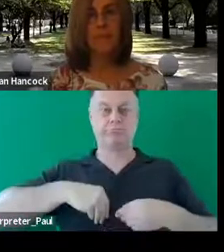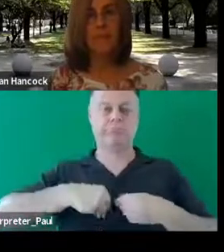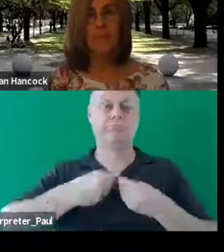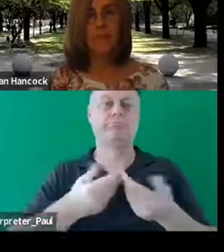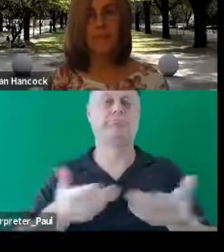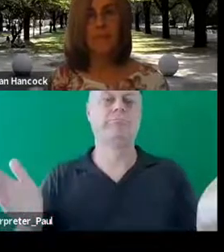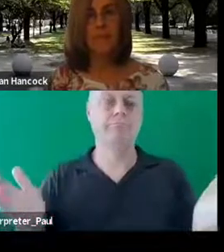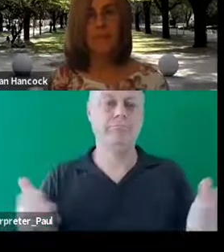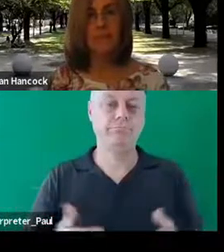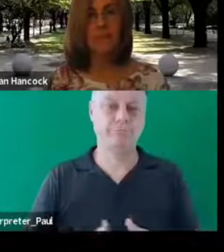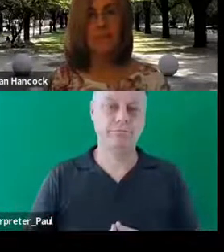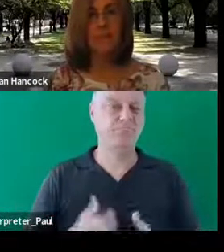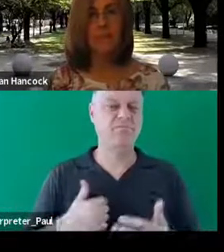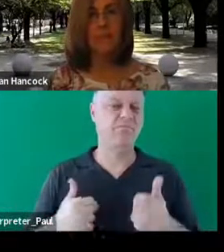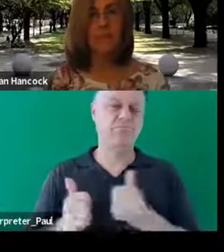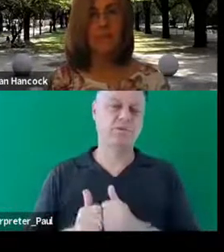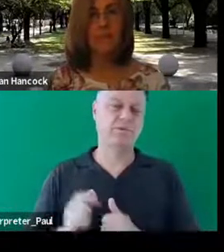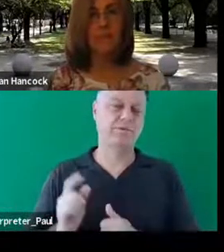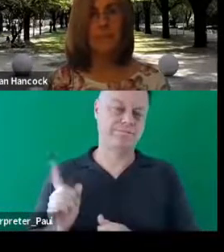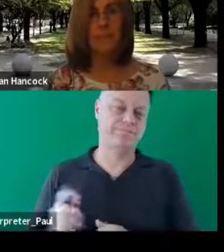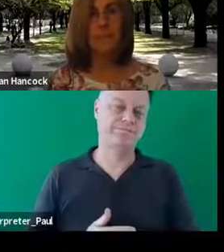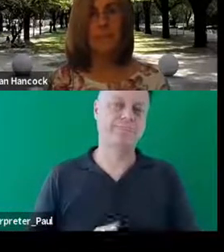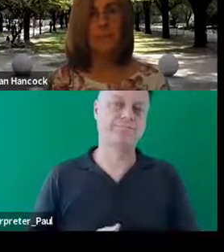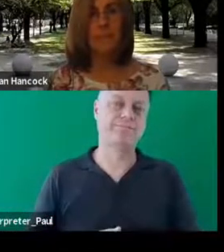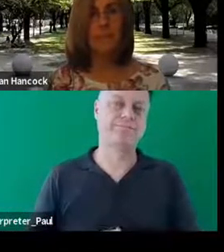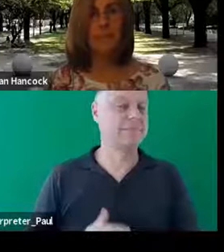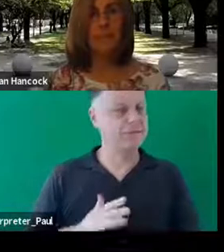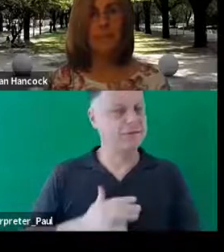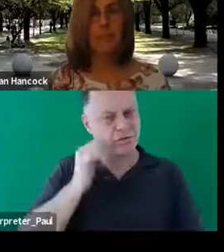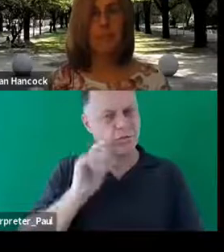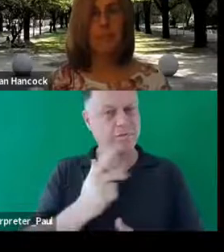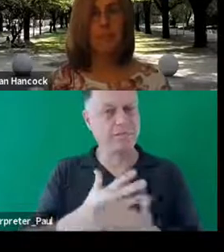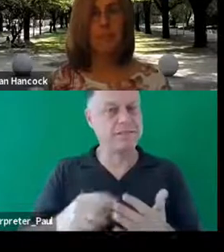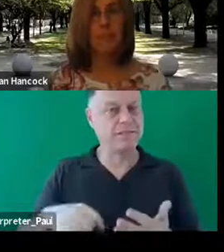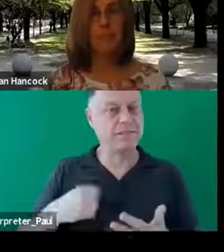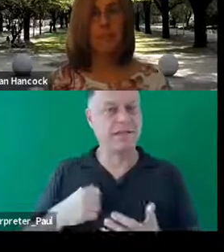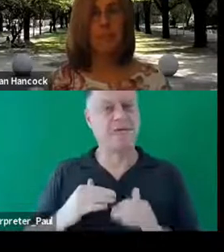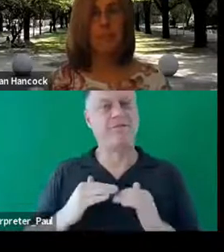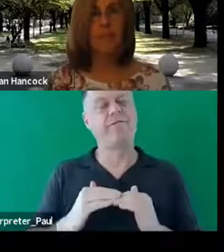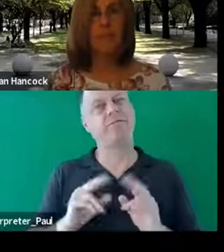interesting how a all of staff members, when they hear students on the spectrum speak from